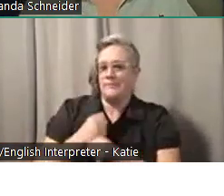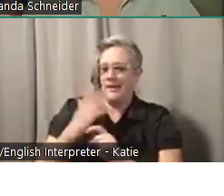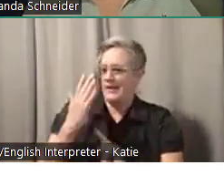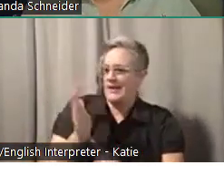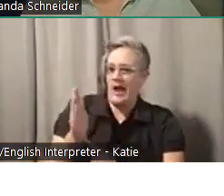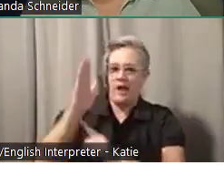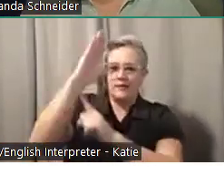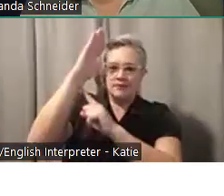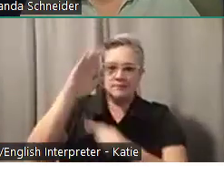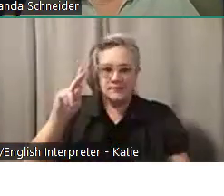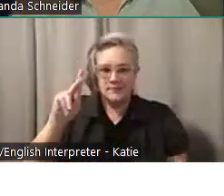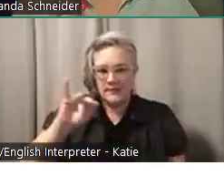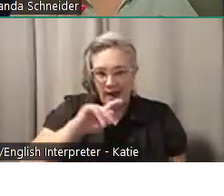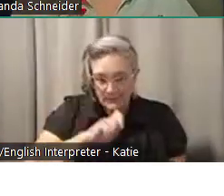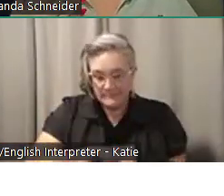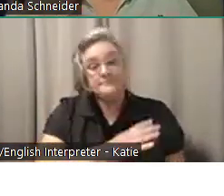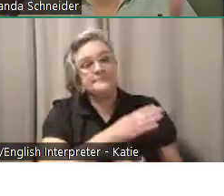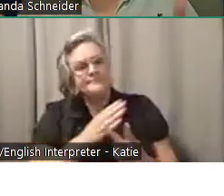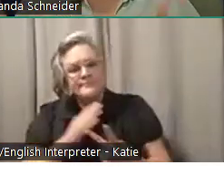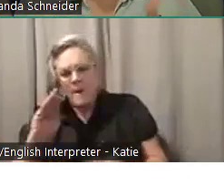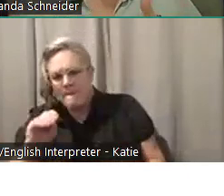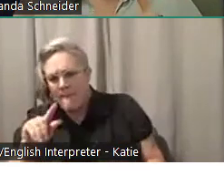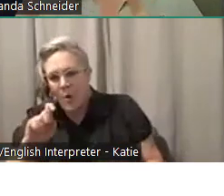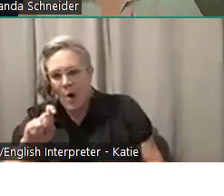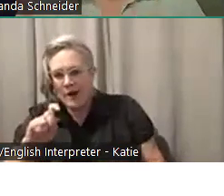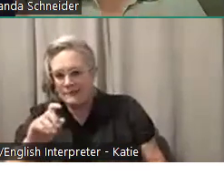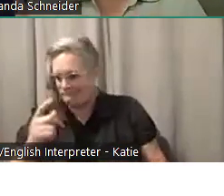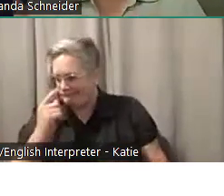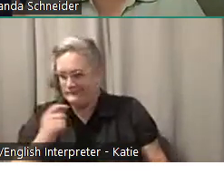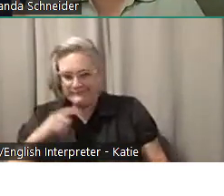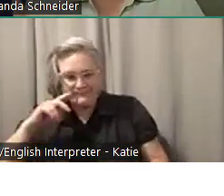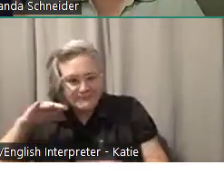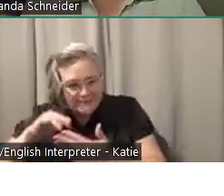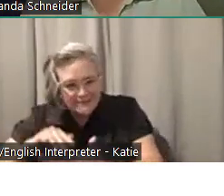And then mole studied, Oh, I see he's reading a book.